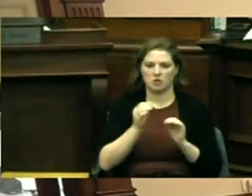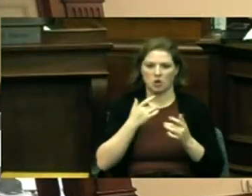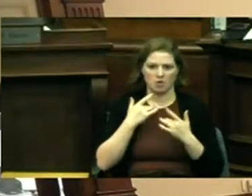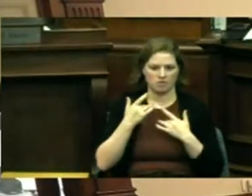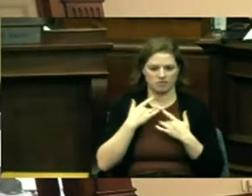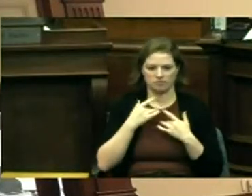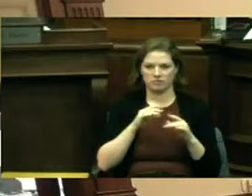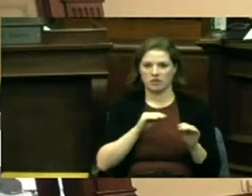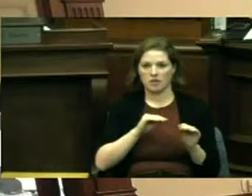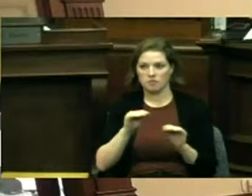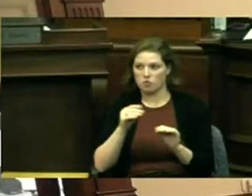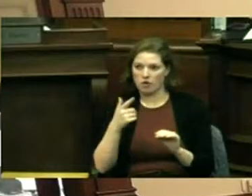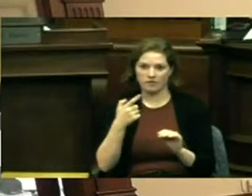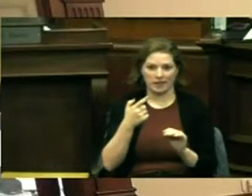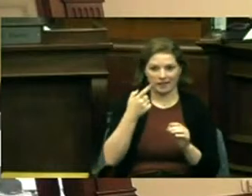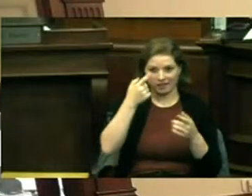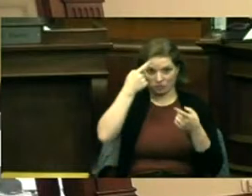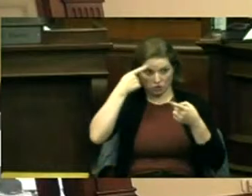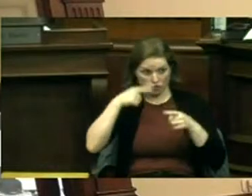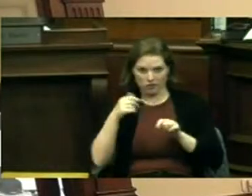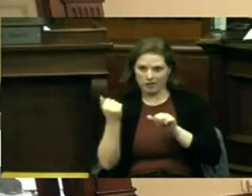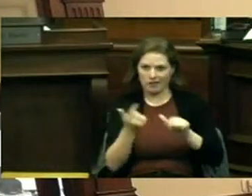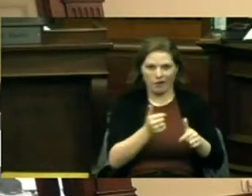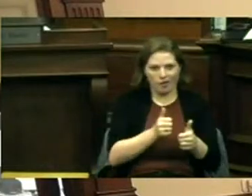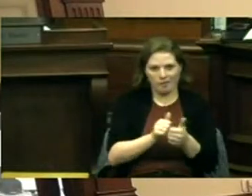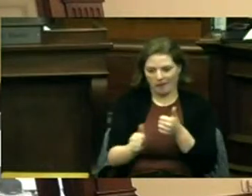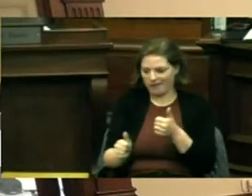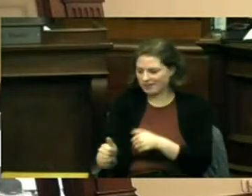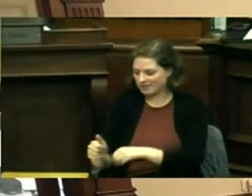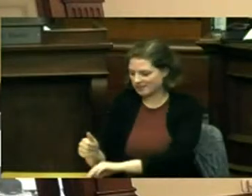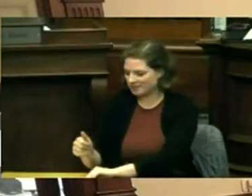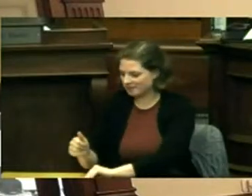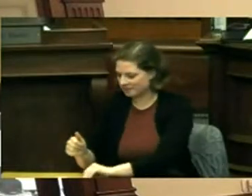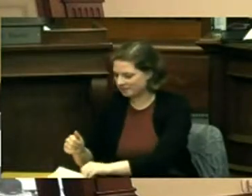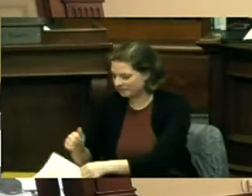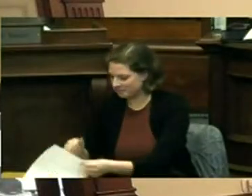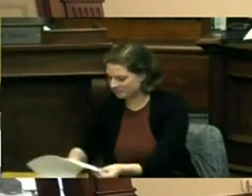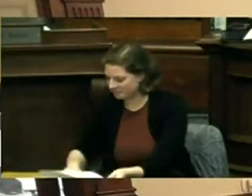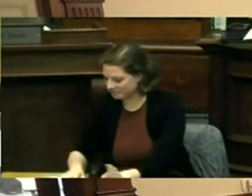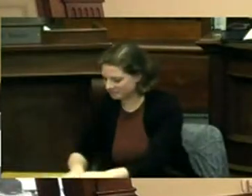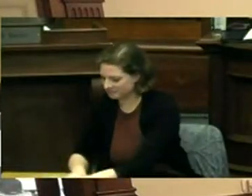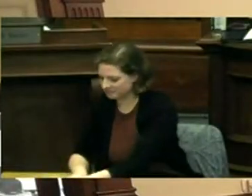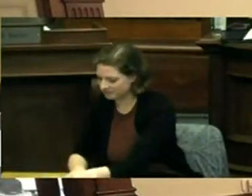AmeriCorps program. Any questions, comments or concerns?